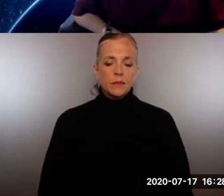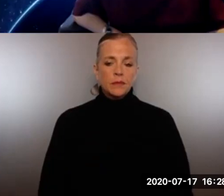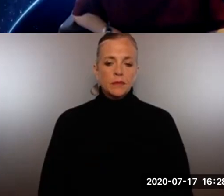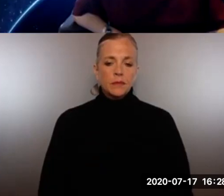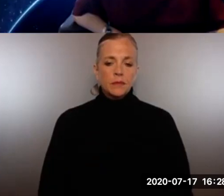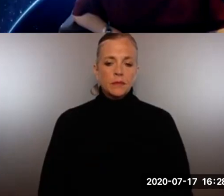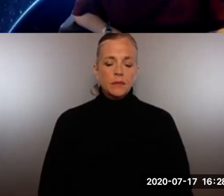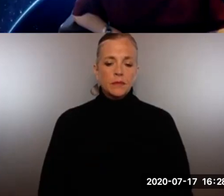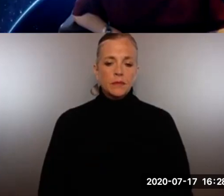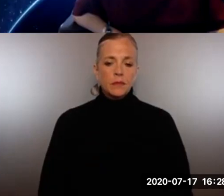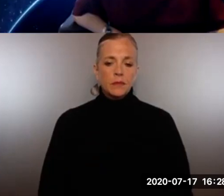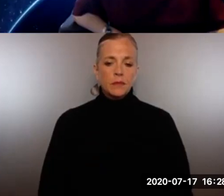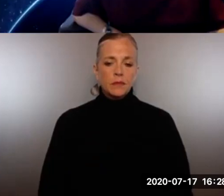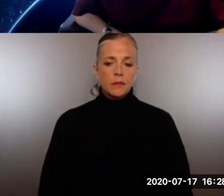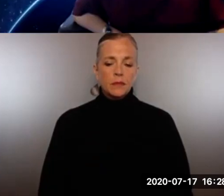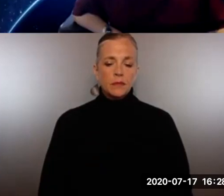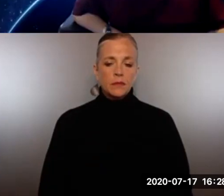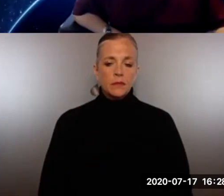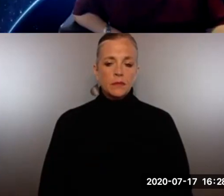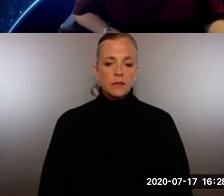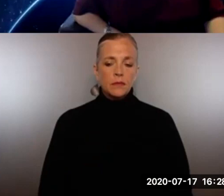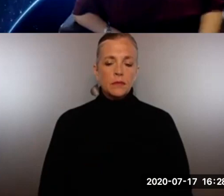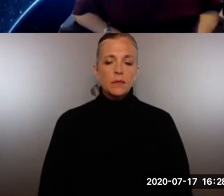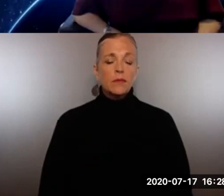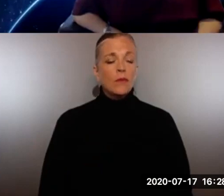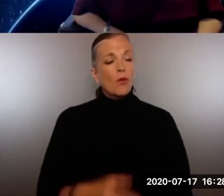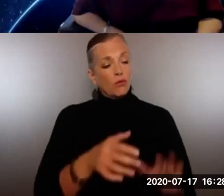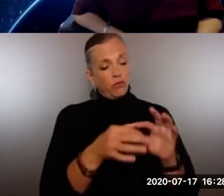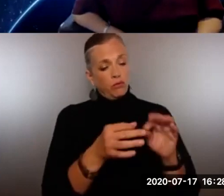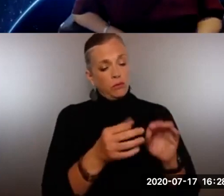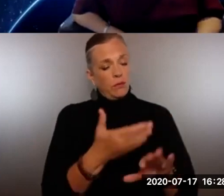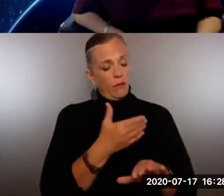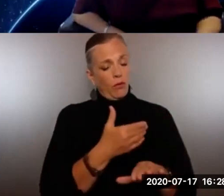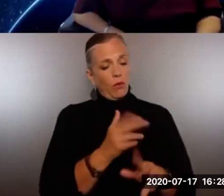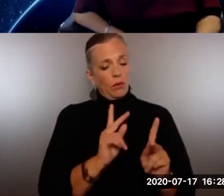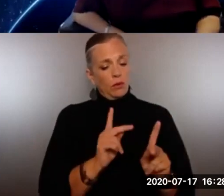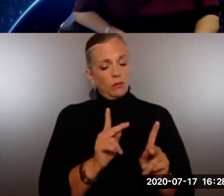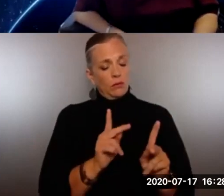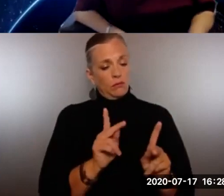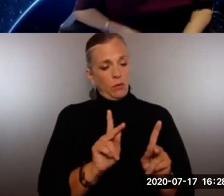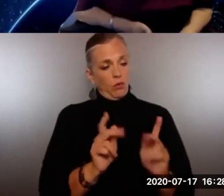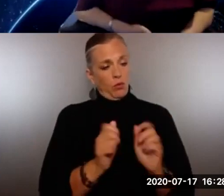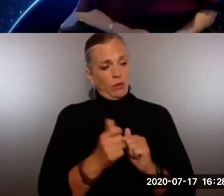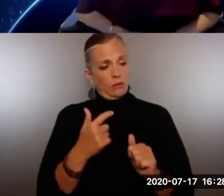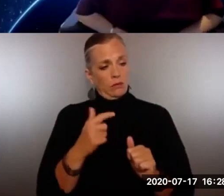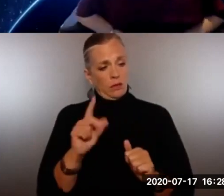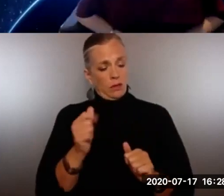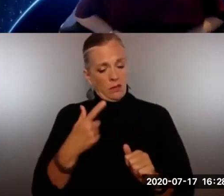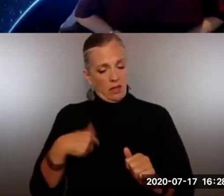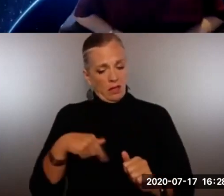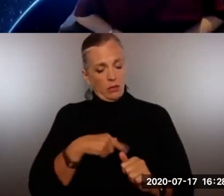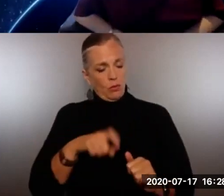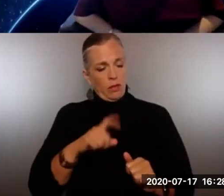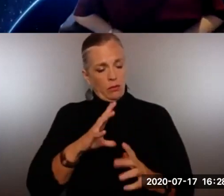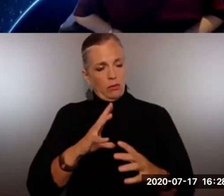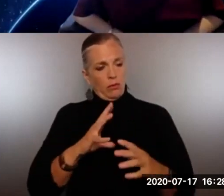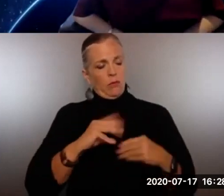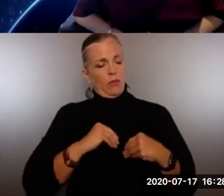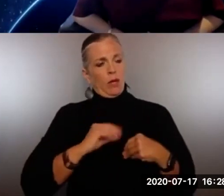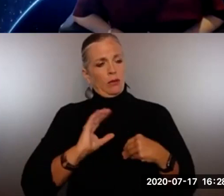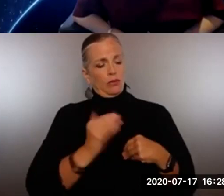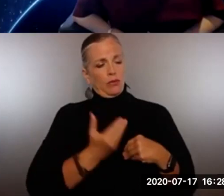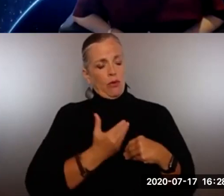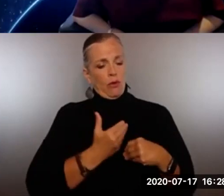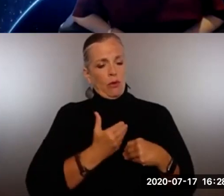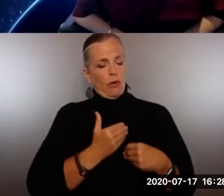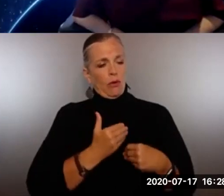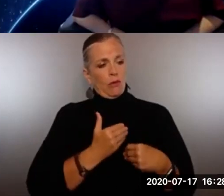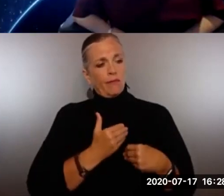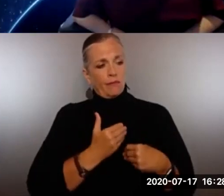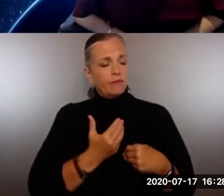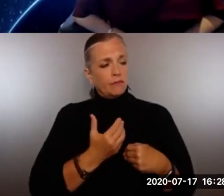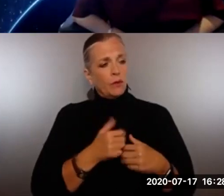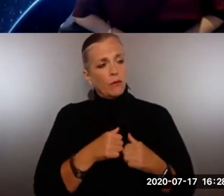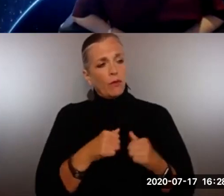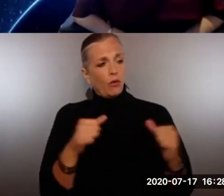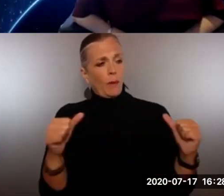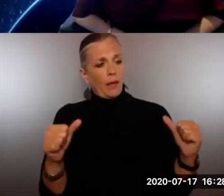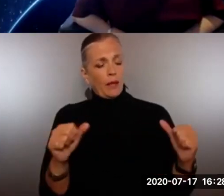and join together to move beyond it.